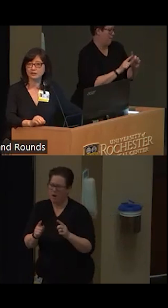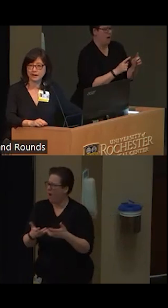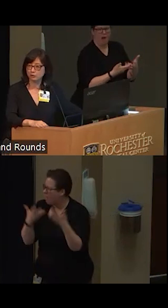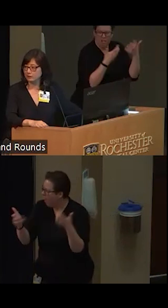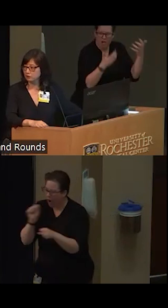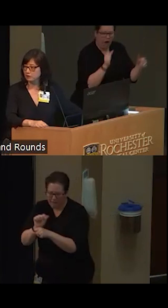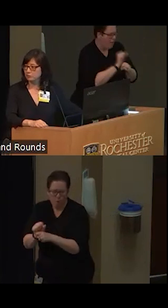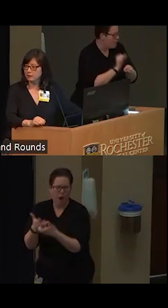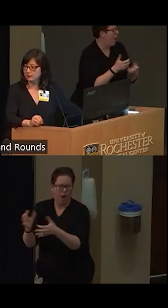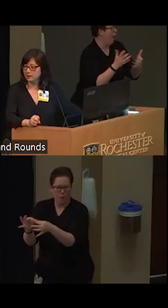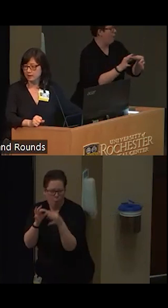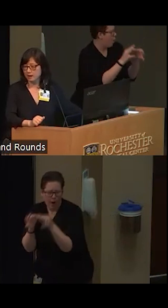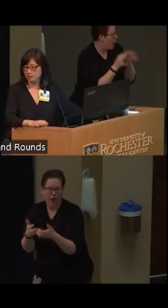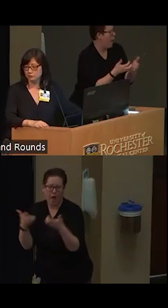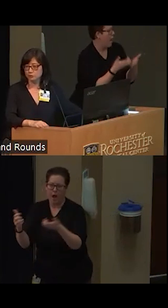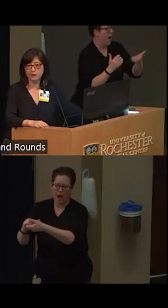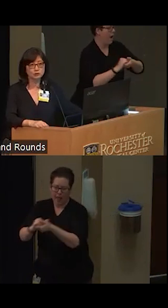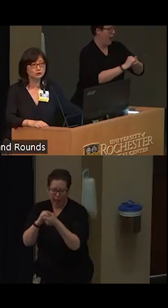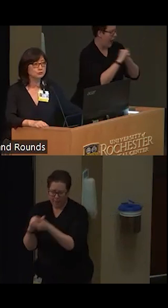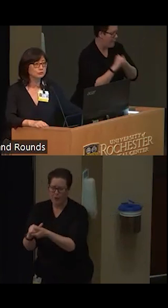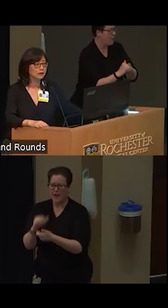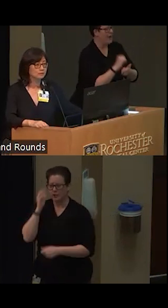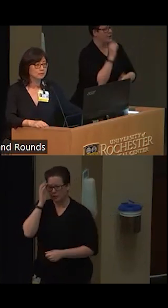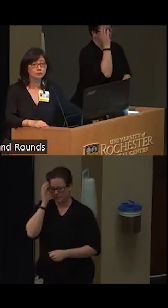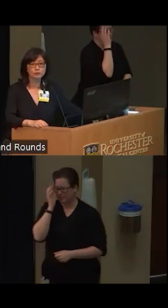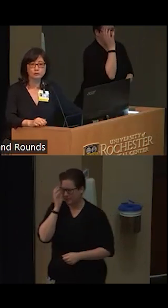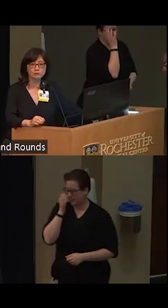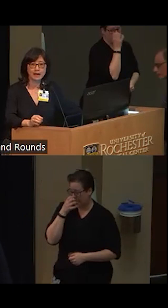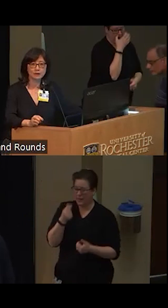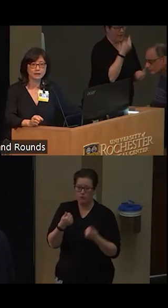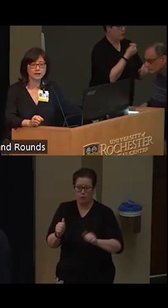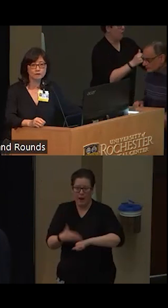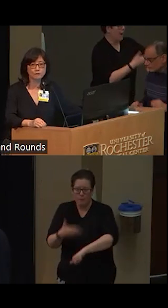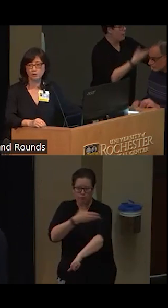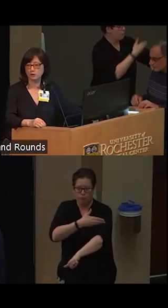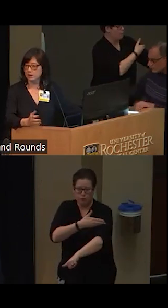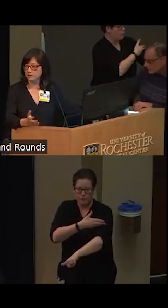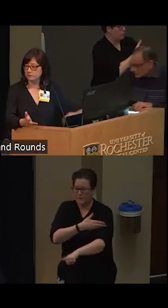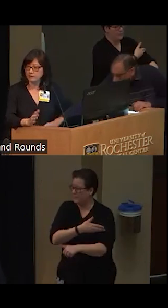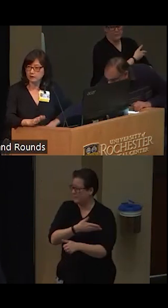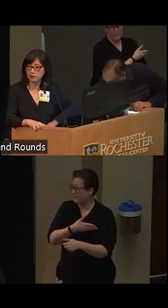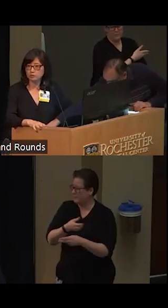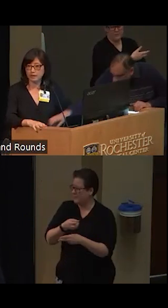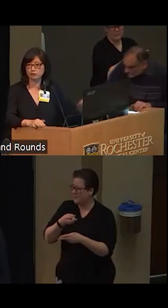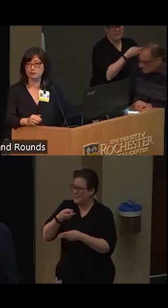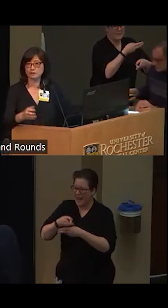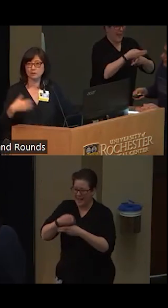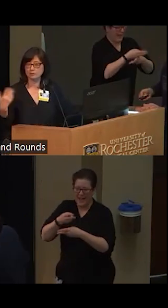collaboration and really um trying to improve how we care for some very acute patients how